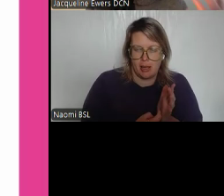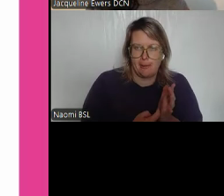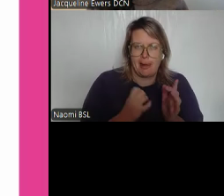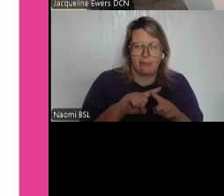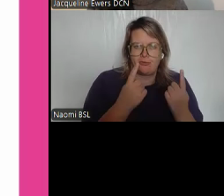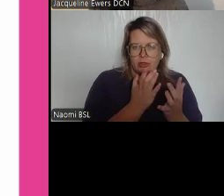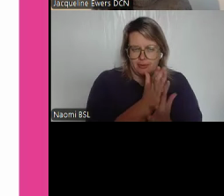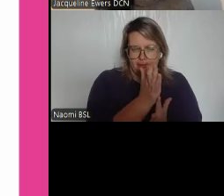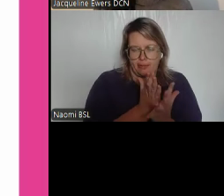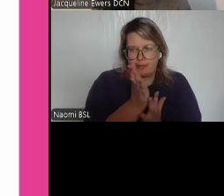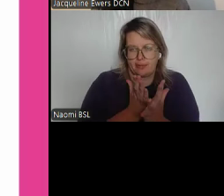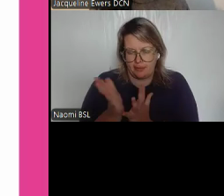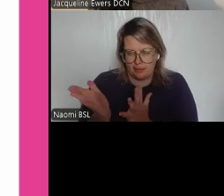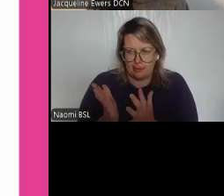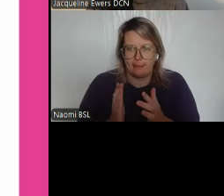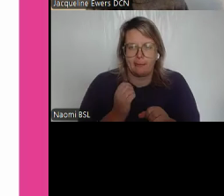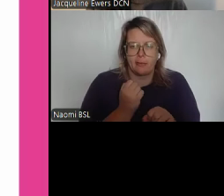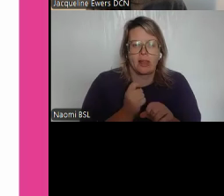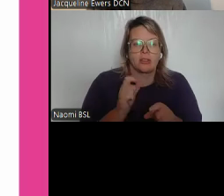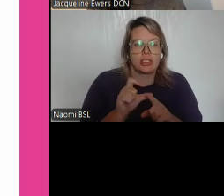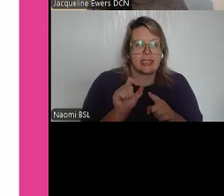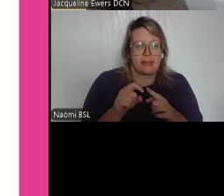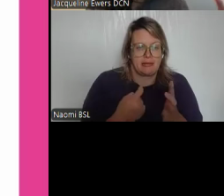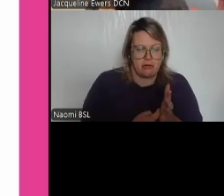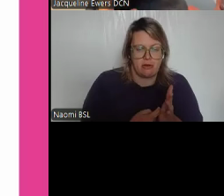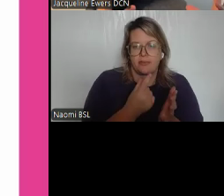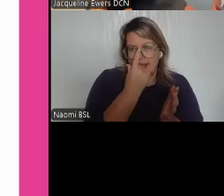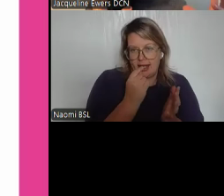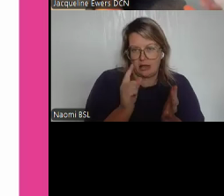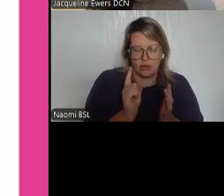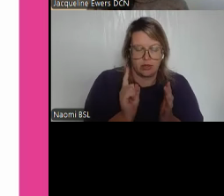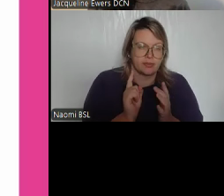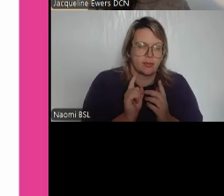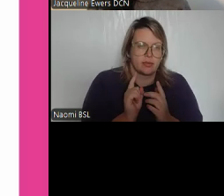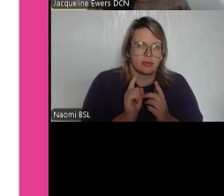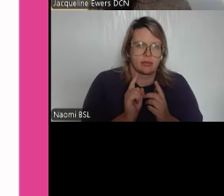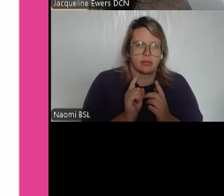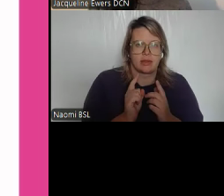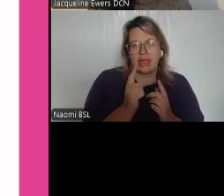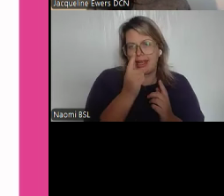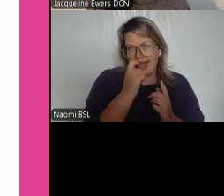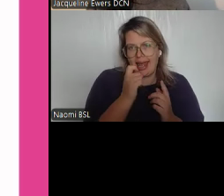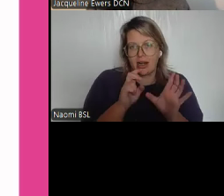you are able, you can use an opt-out statement